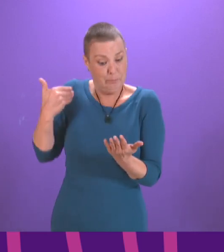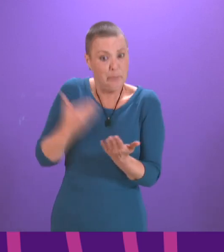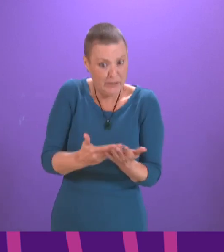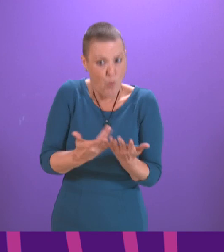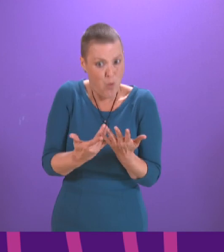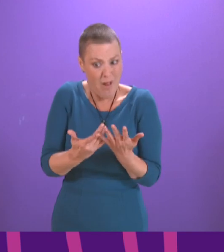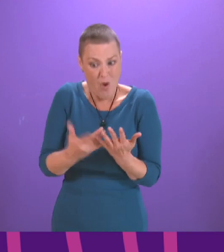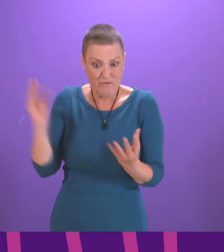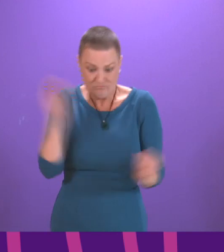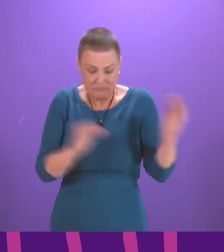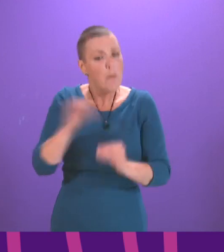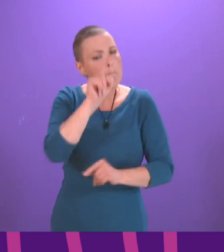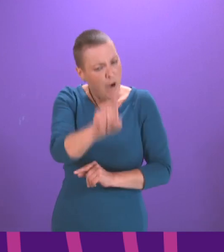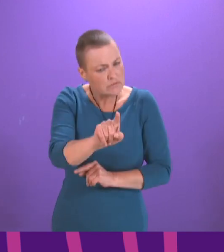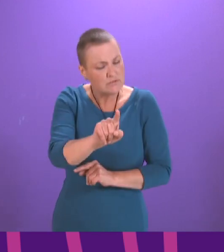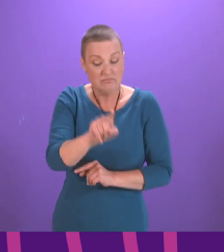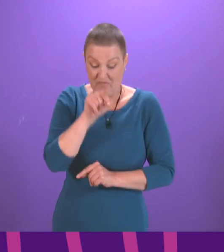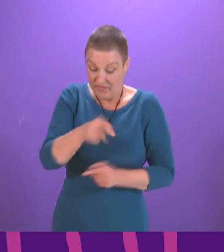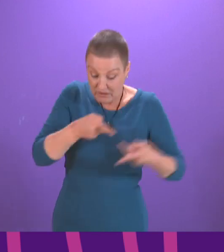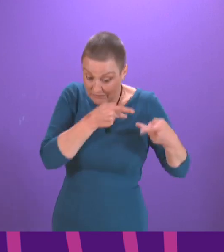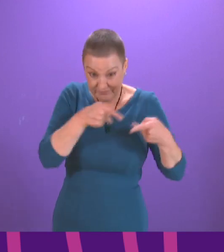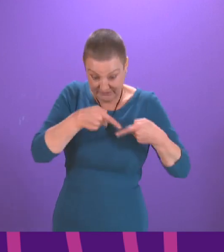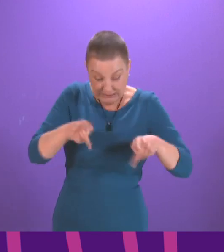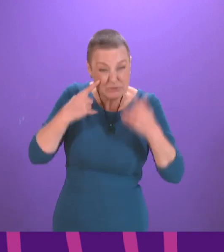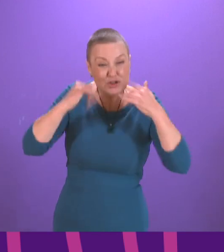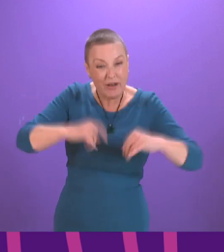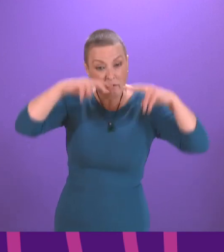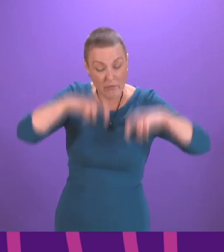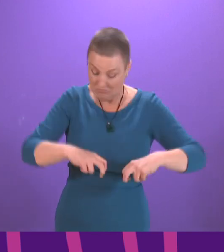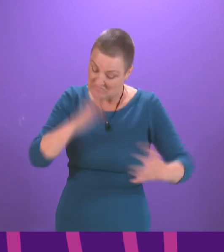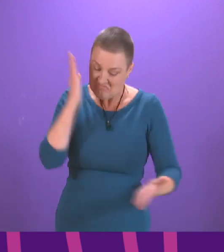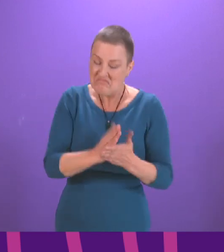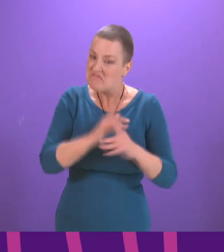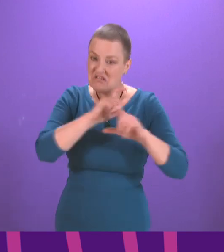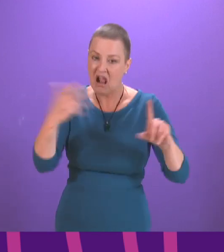but it is routinely exceeding the 80 per cent target for closure of cases. That means that